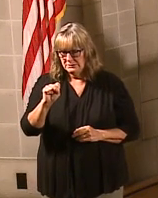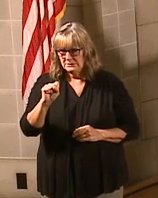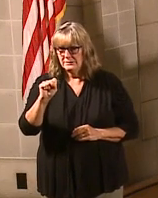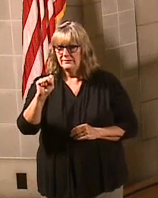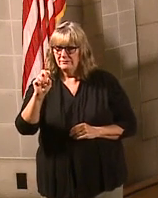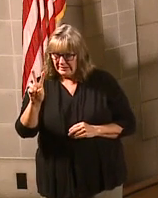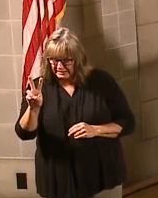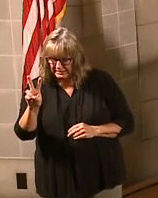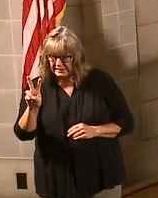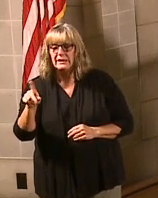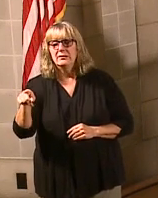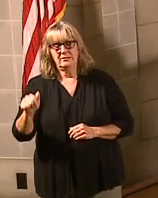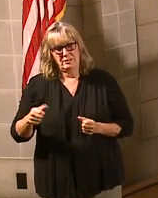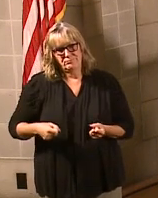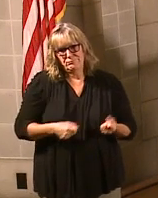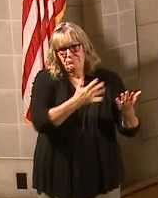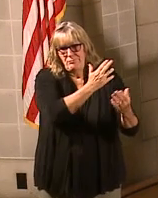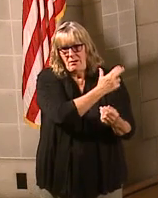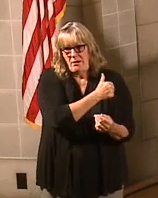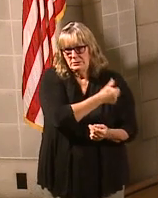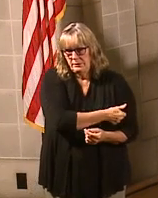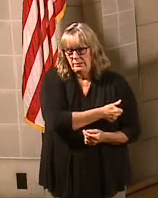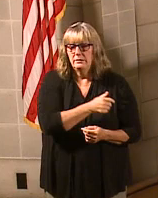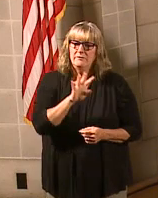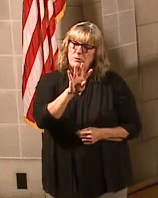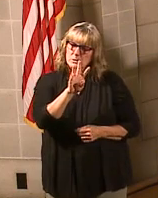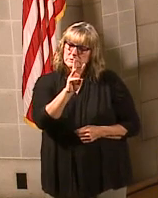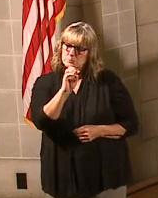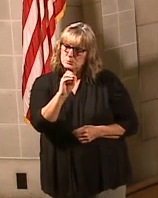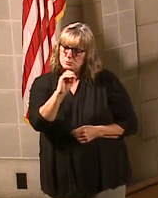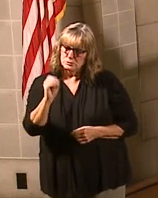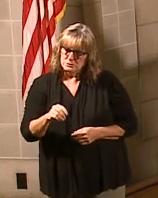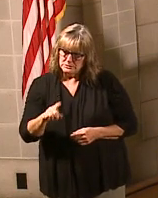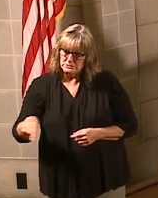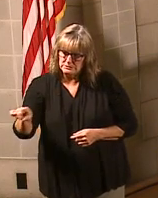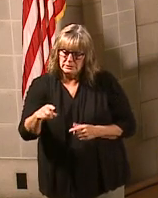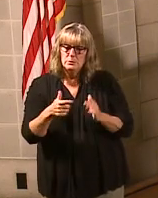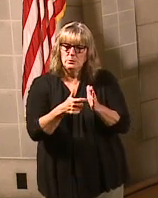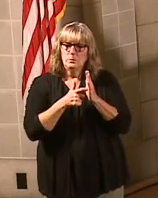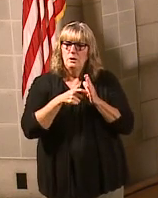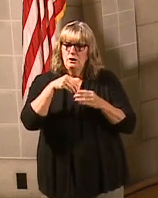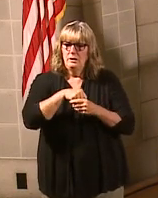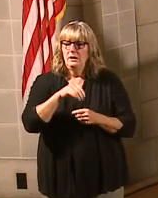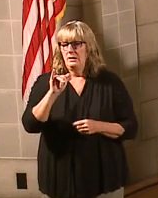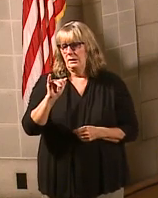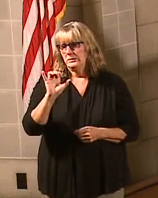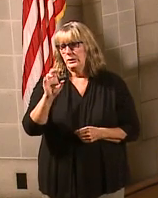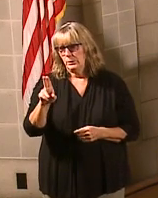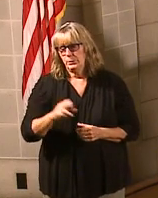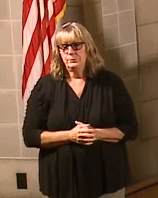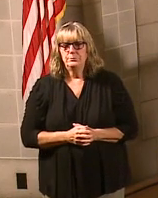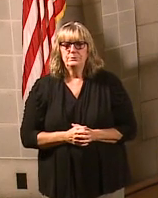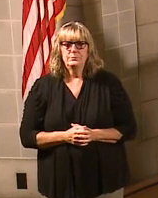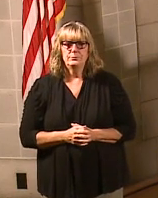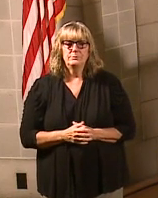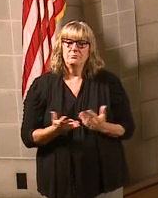IN THE HOSPITAL WHILE THEY ARE MOST ILL WITH COVID-19, THEY MAY